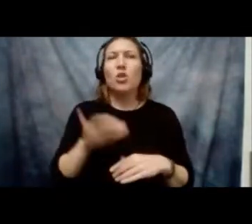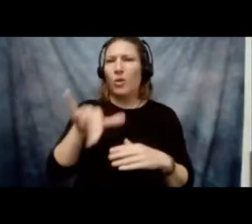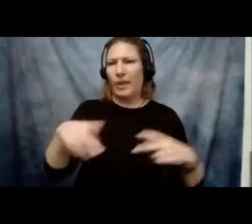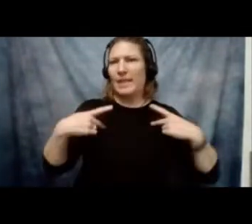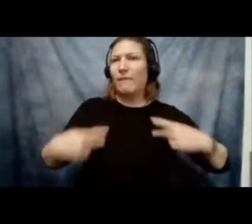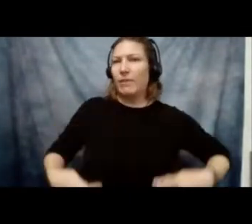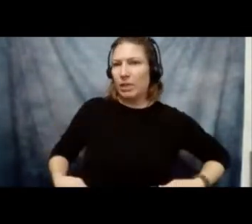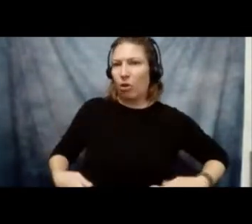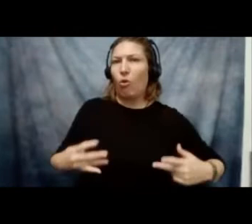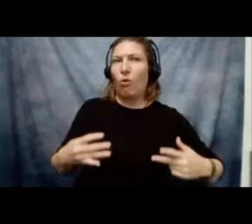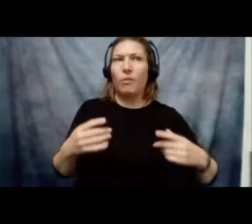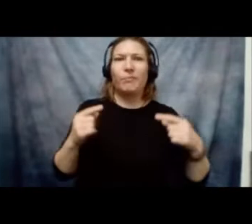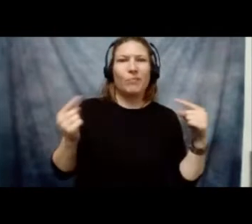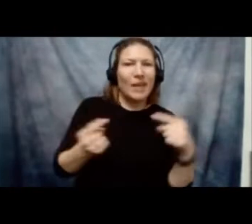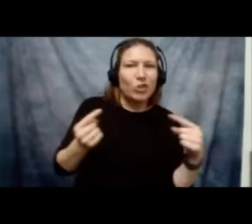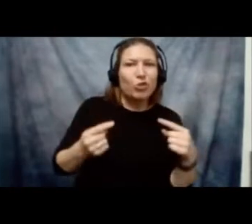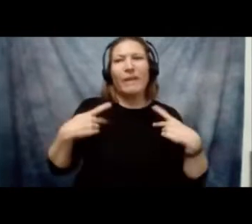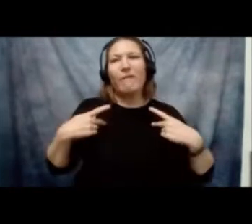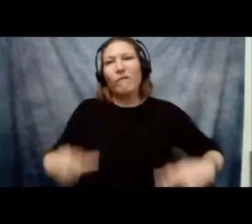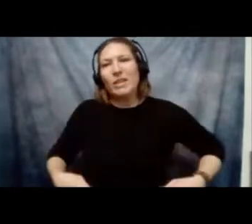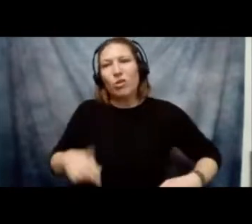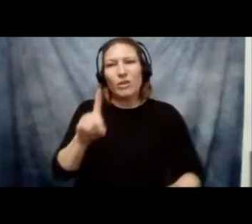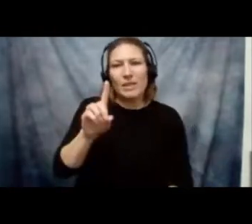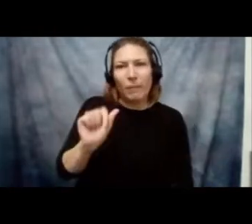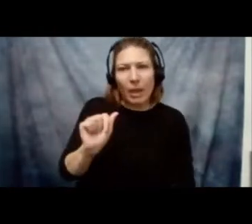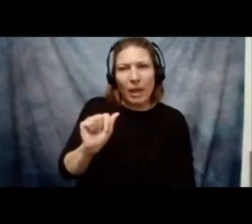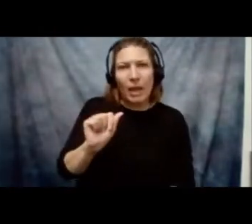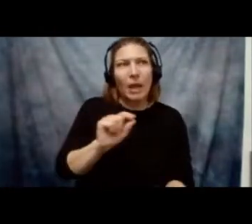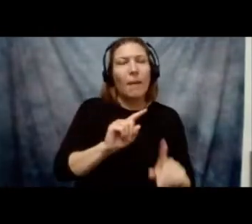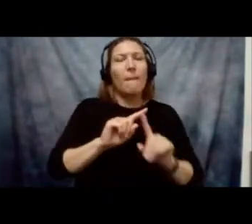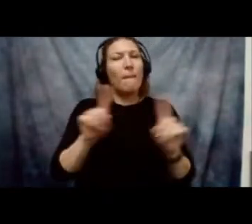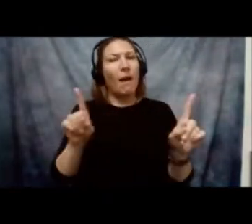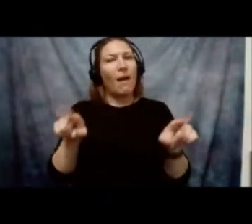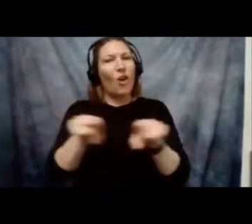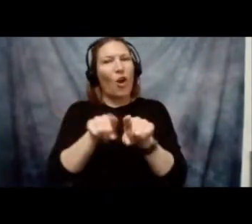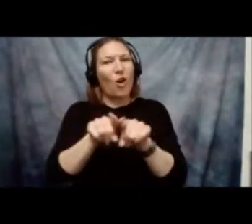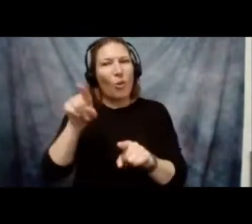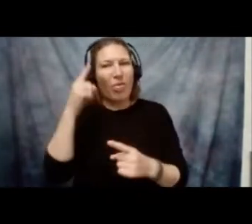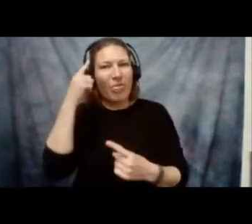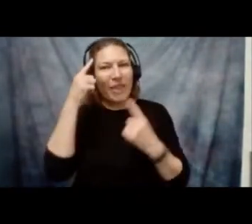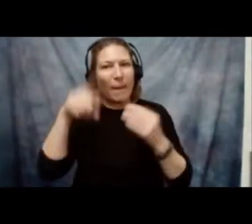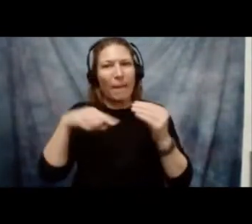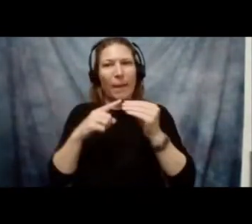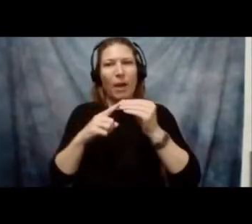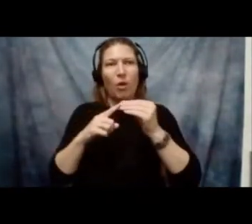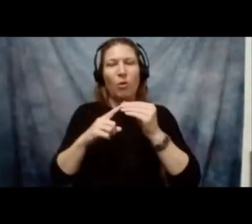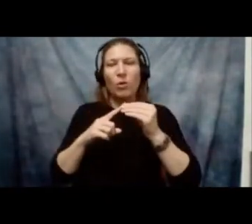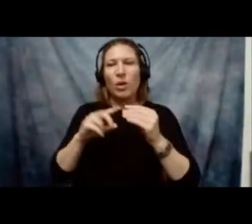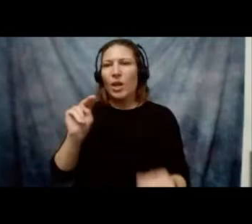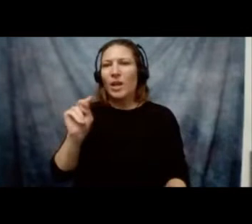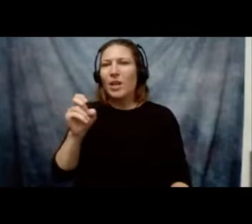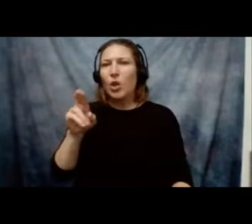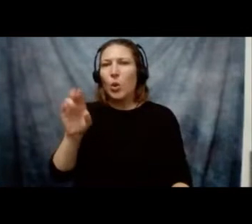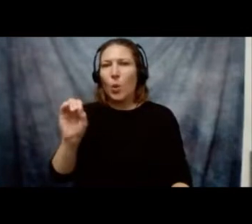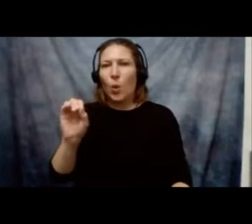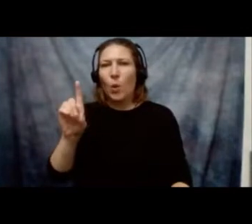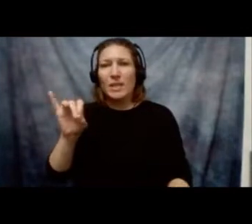neurodiversity thinking about um reading levels and literacy right so that was one that i learned